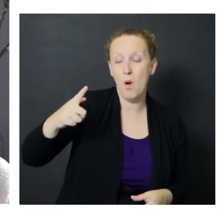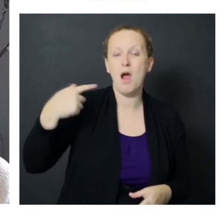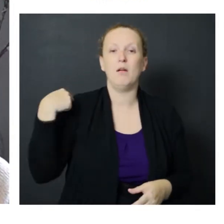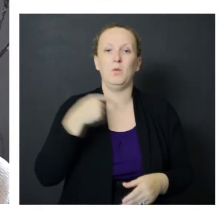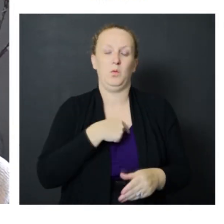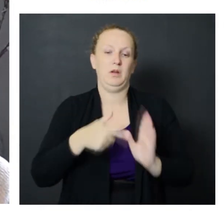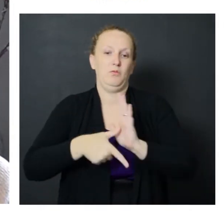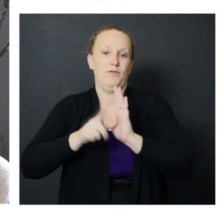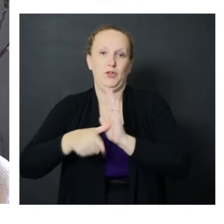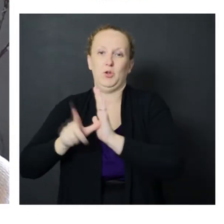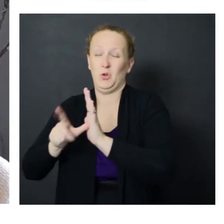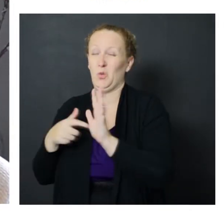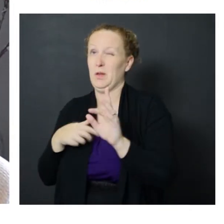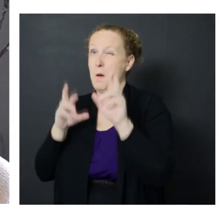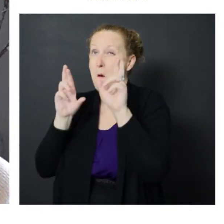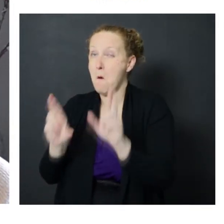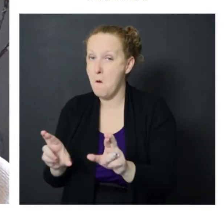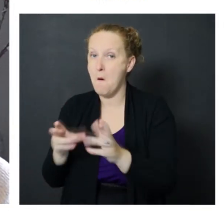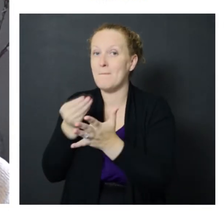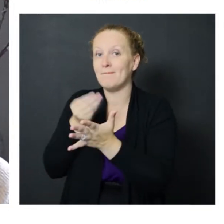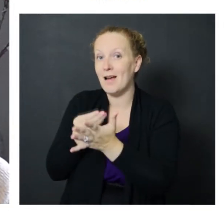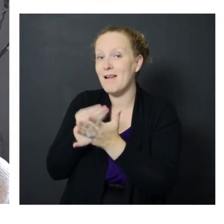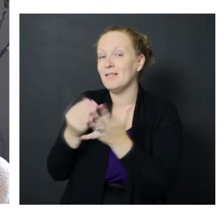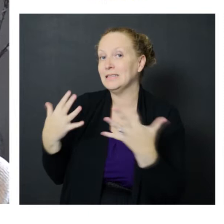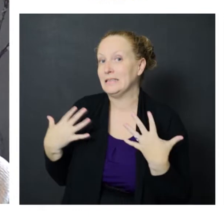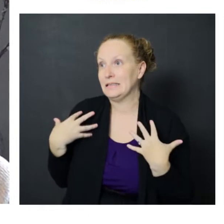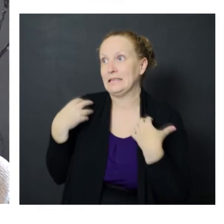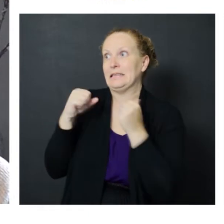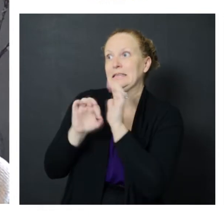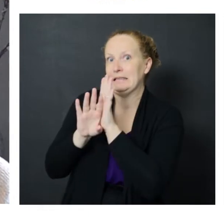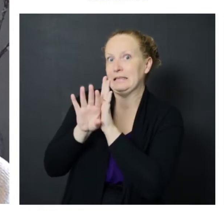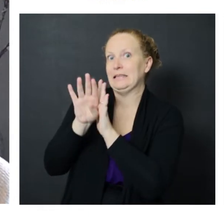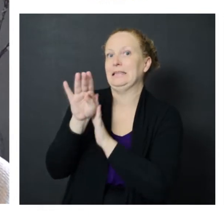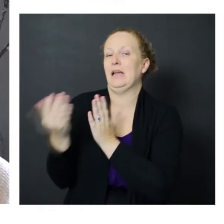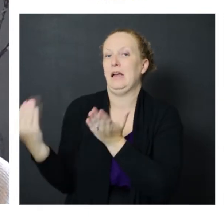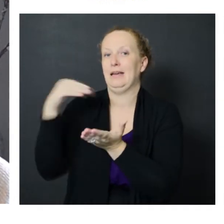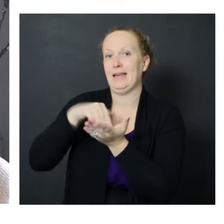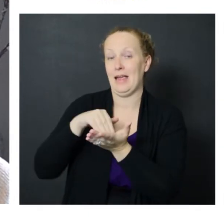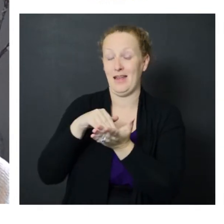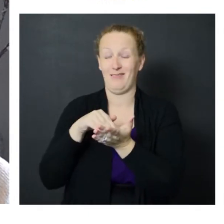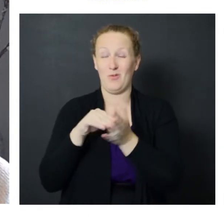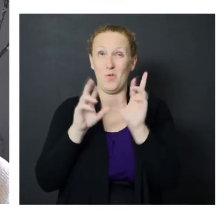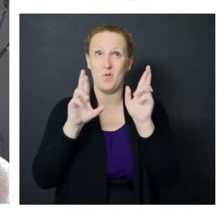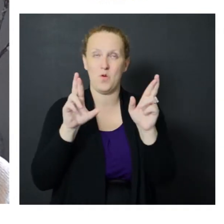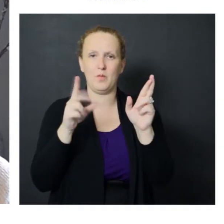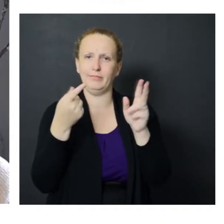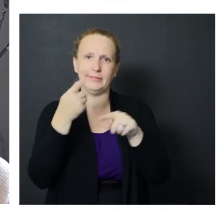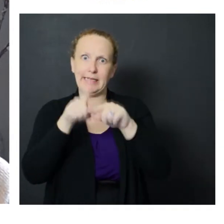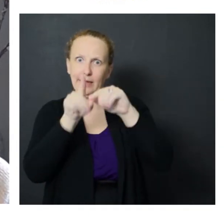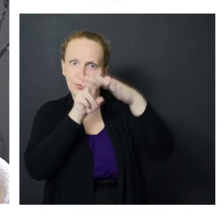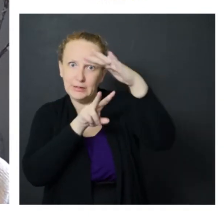that time we all have recovered, or started to recover, I don't know I don't have the crystal ball here, but